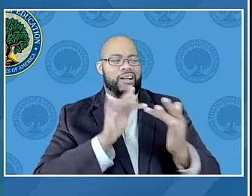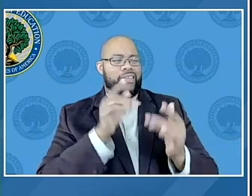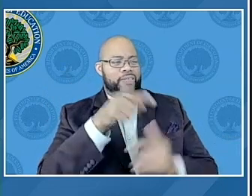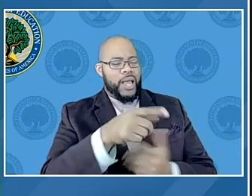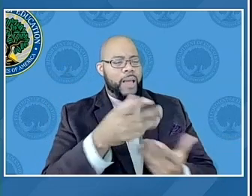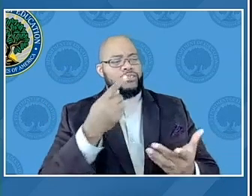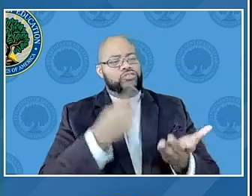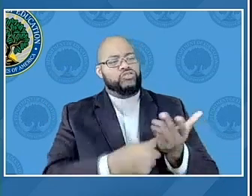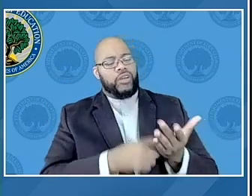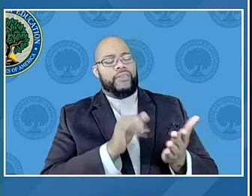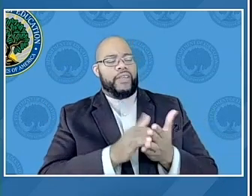things with them.